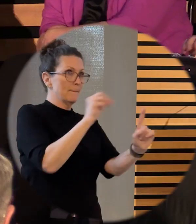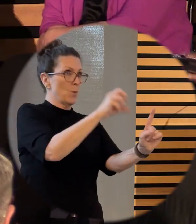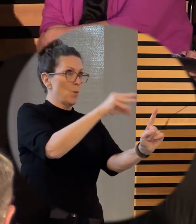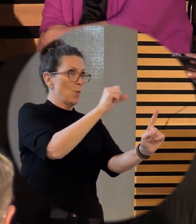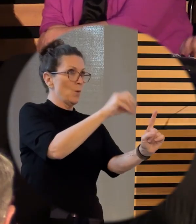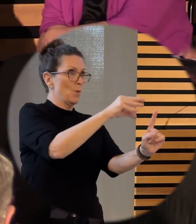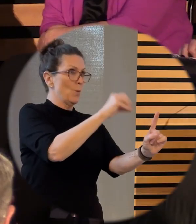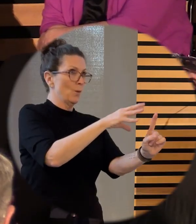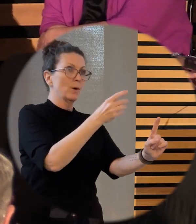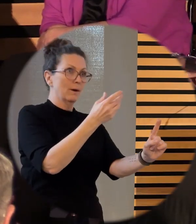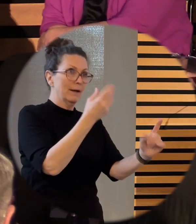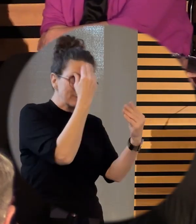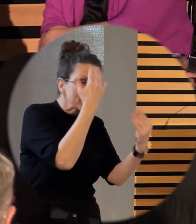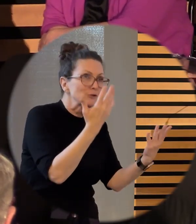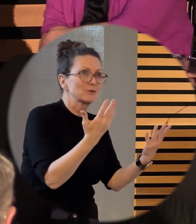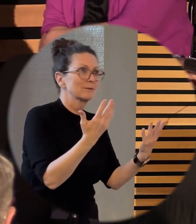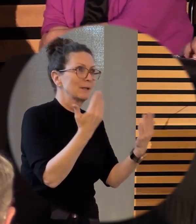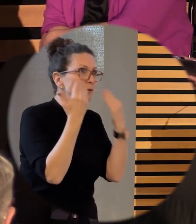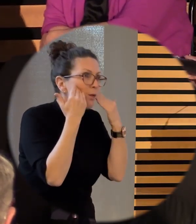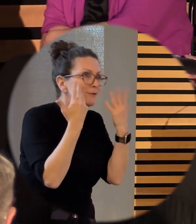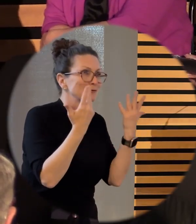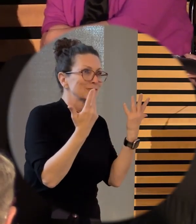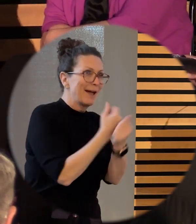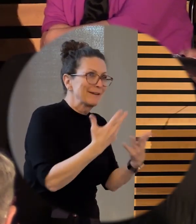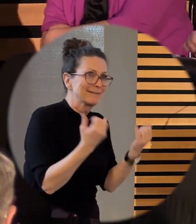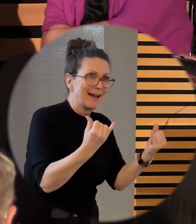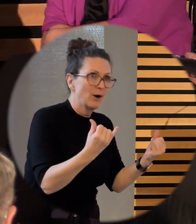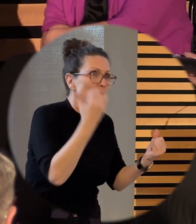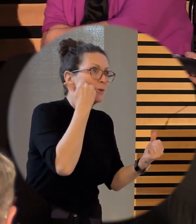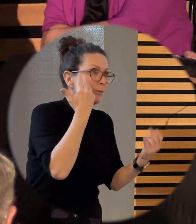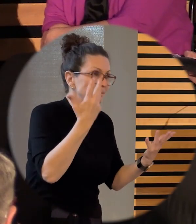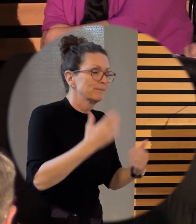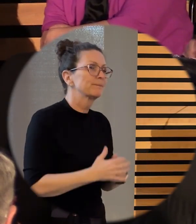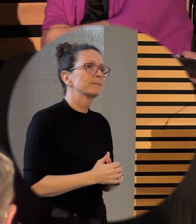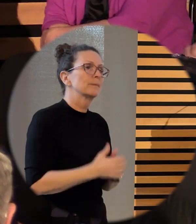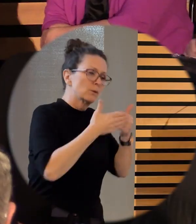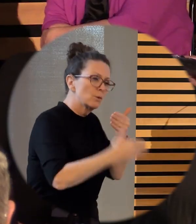this night was a turning point in your life, in the lives of your family, your friends, and your